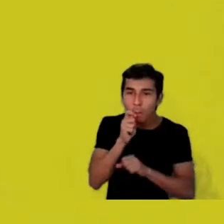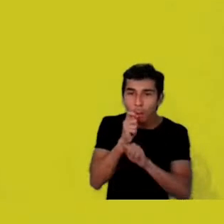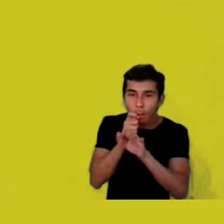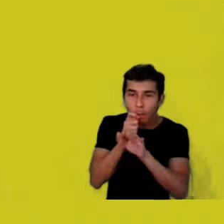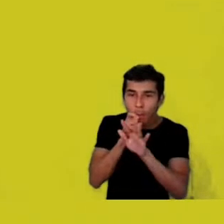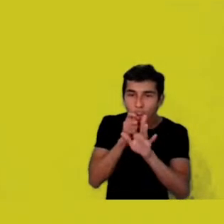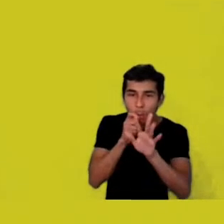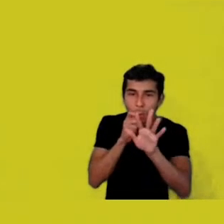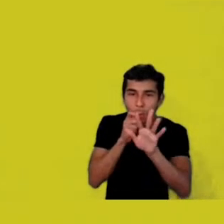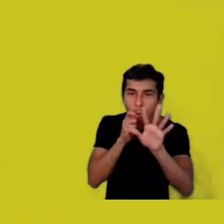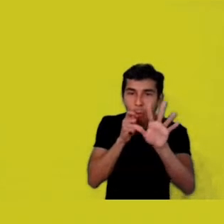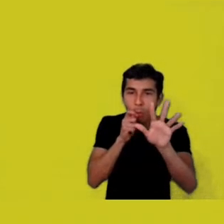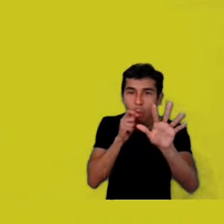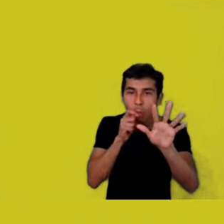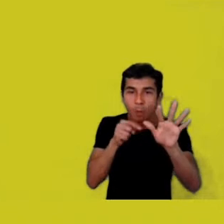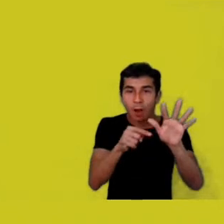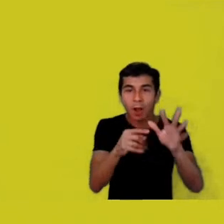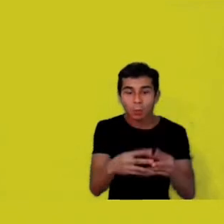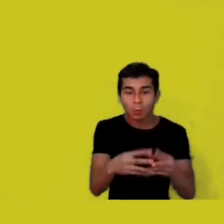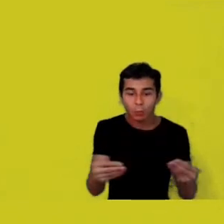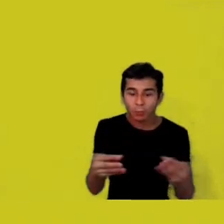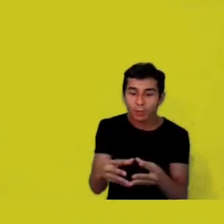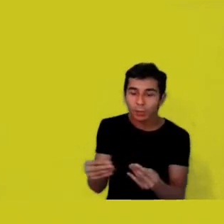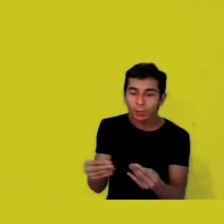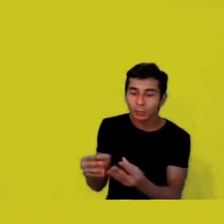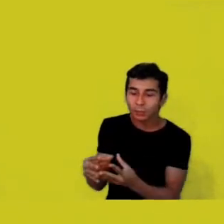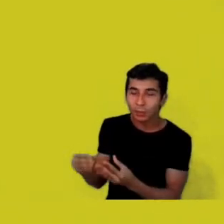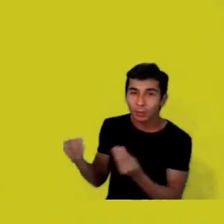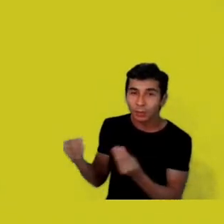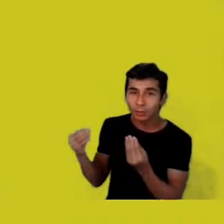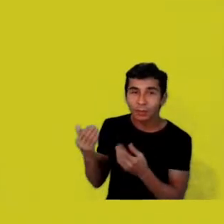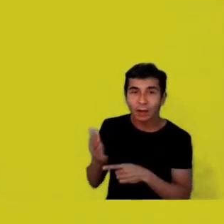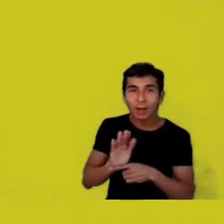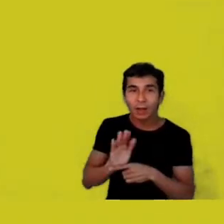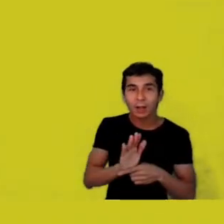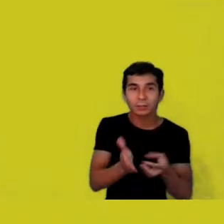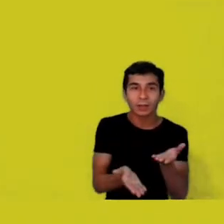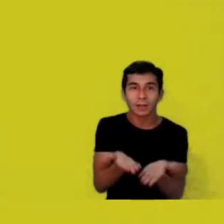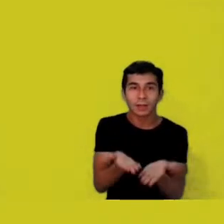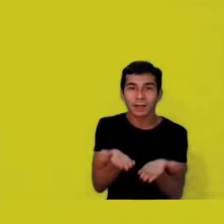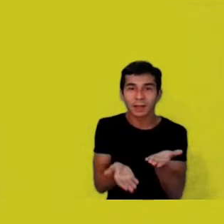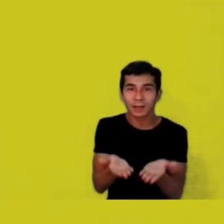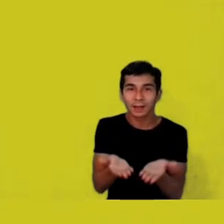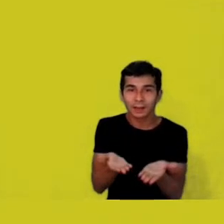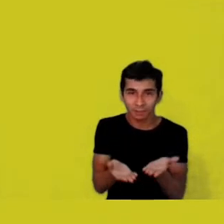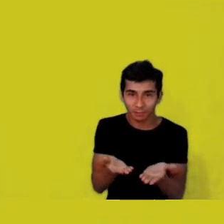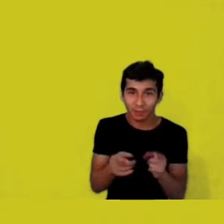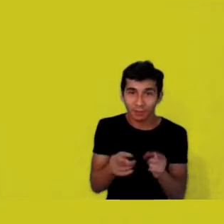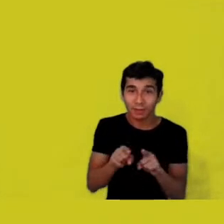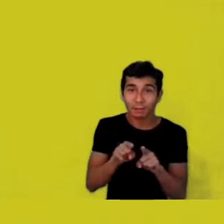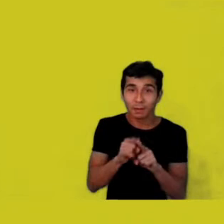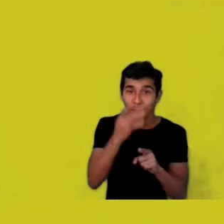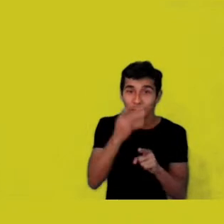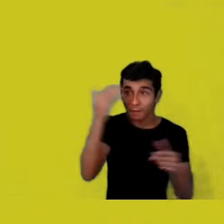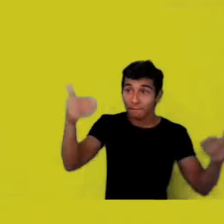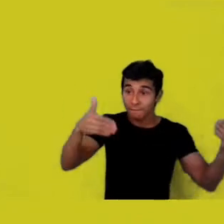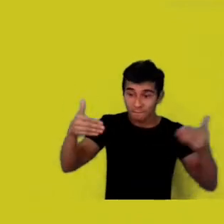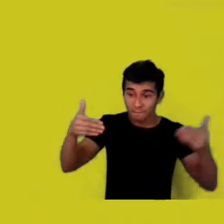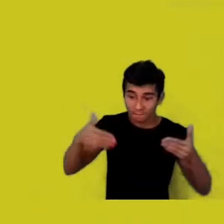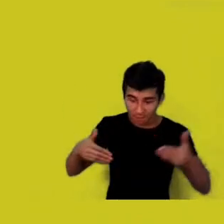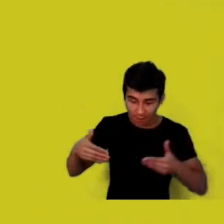and heals, restores balance even in foreigners, like Pedro said before.